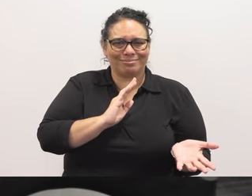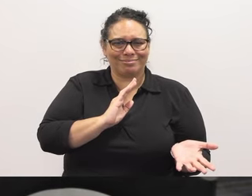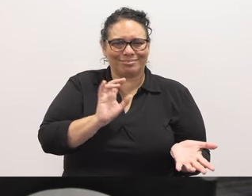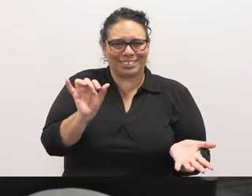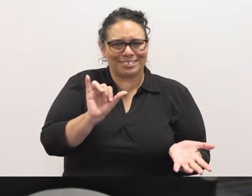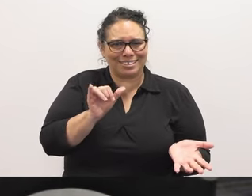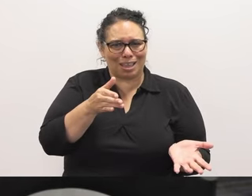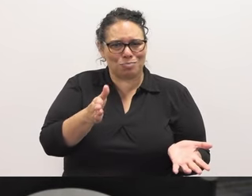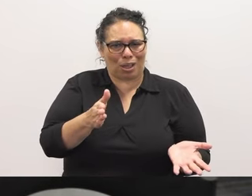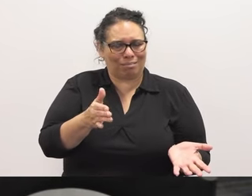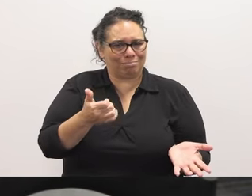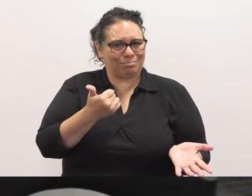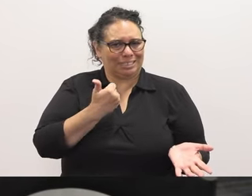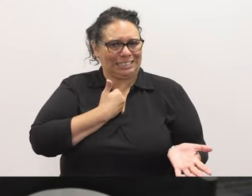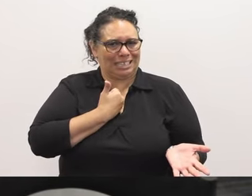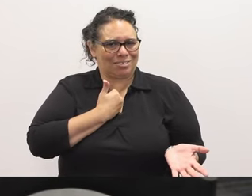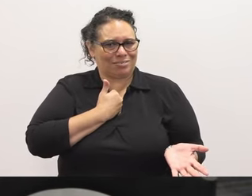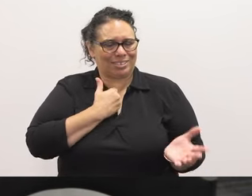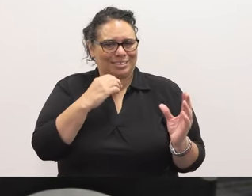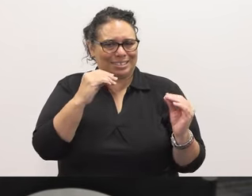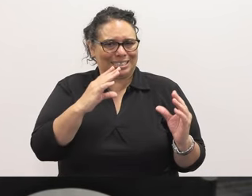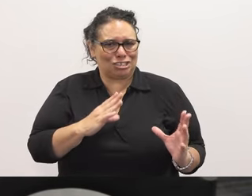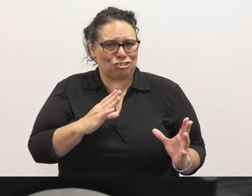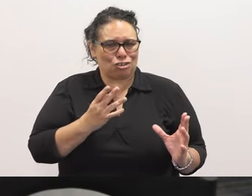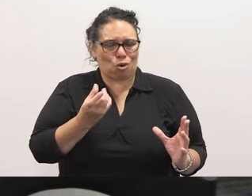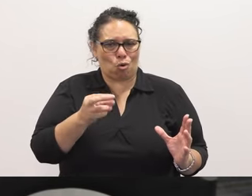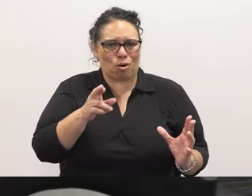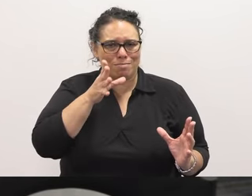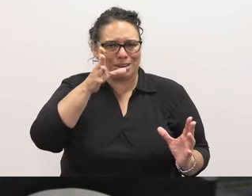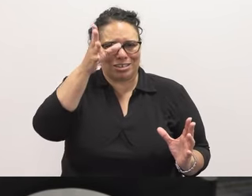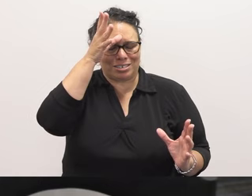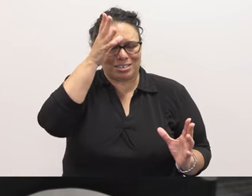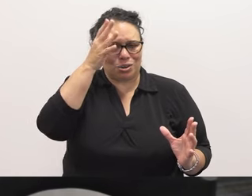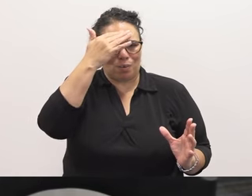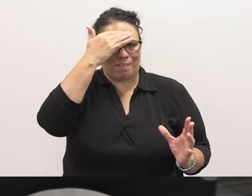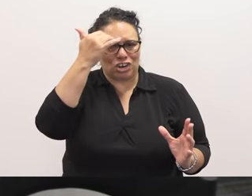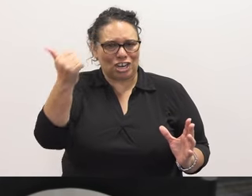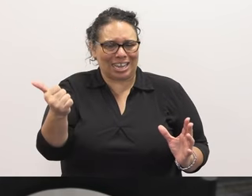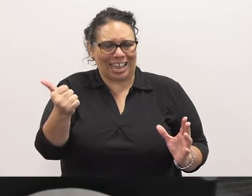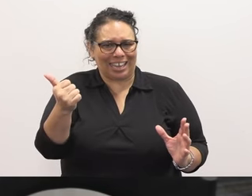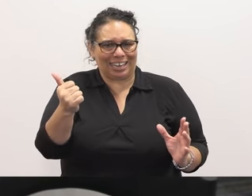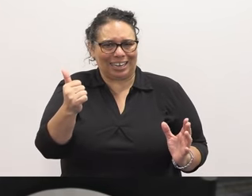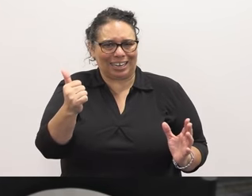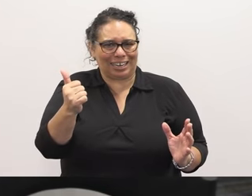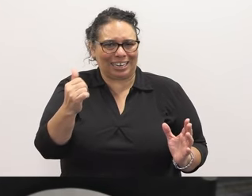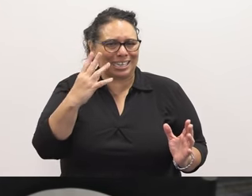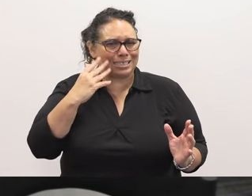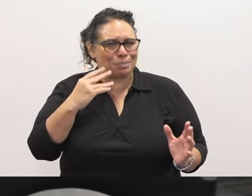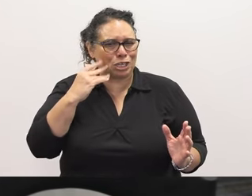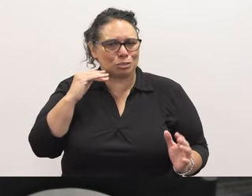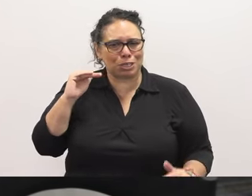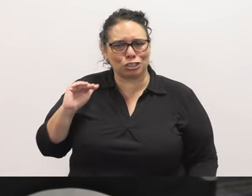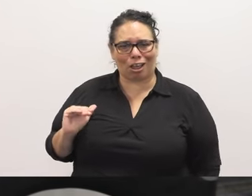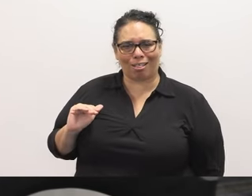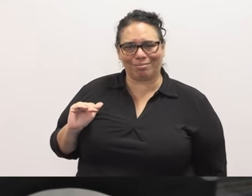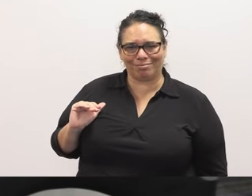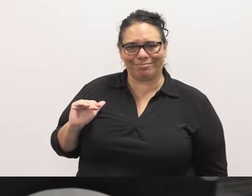we quickly forget the day-to-day realities of being a child, being a student. And so we talk about that all the time,